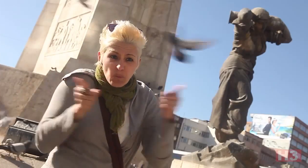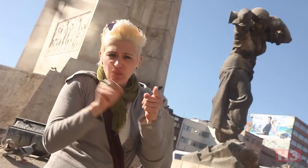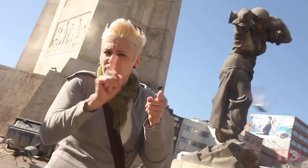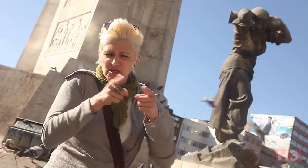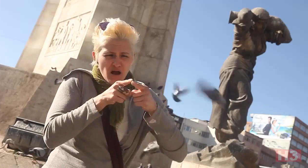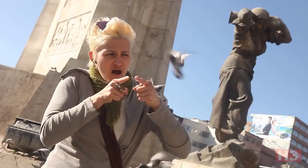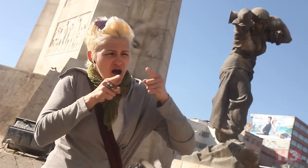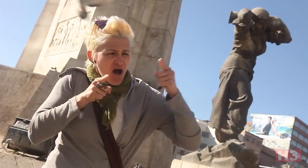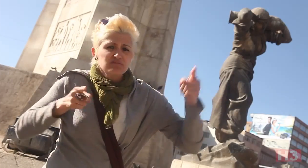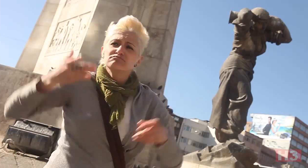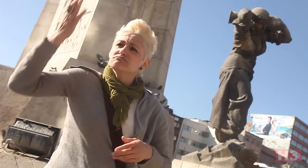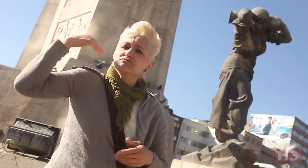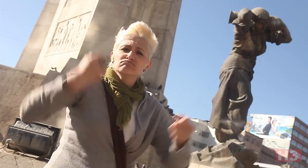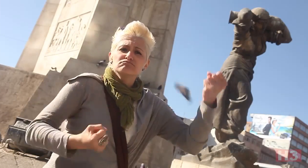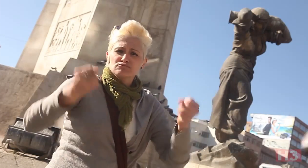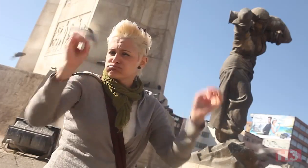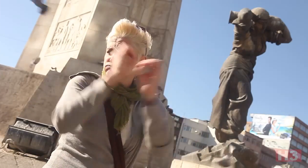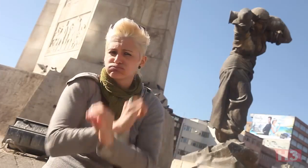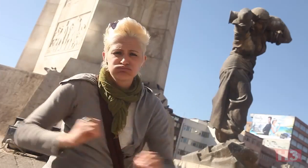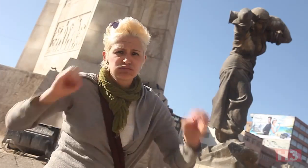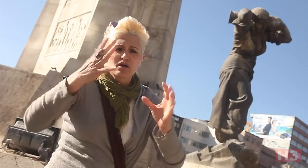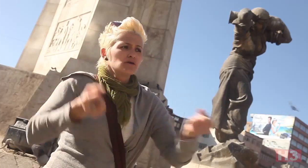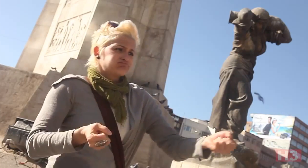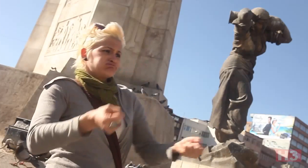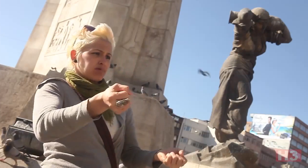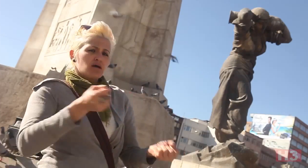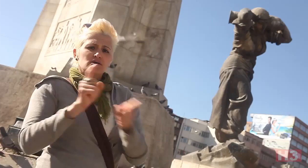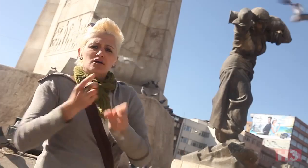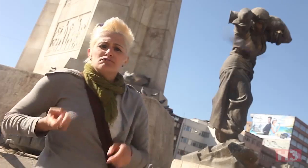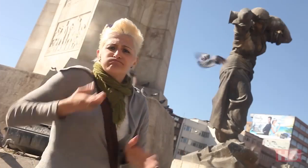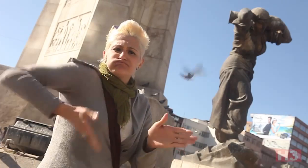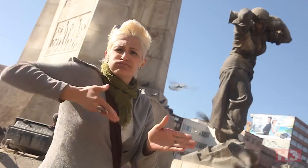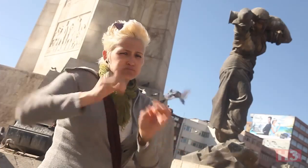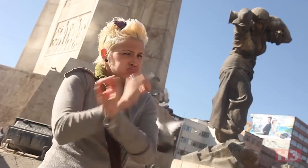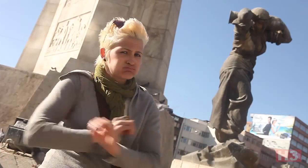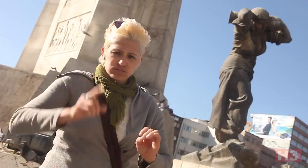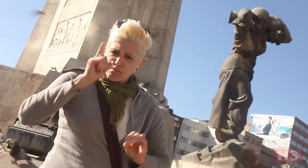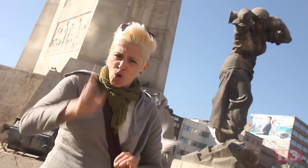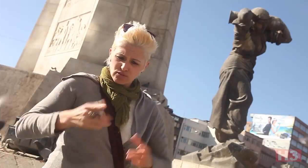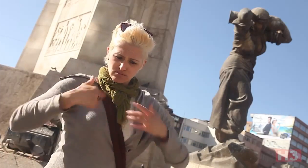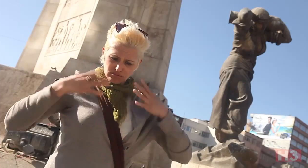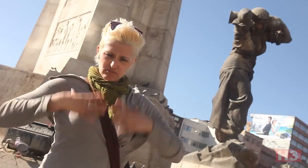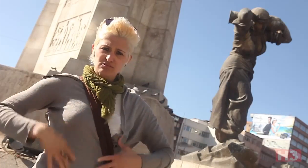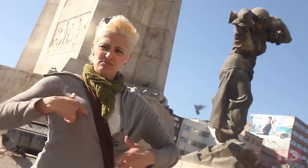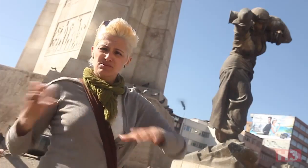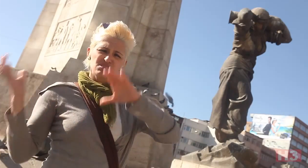You'd think the walk would be close but no it wasn't. It was far. There was no vehicle like cars or trains.